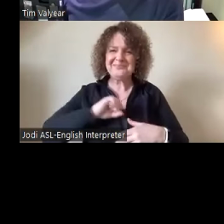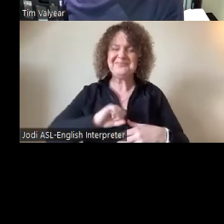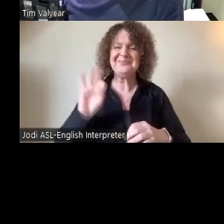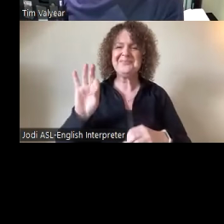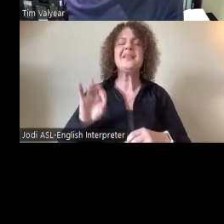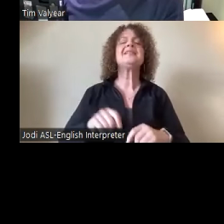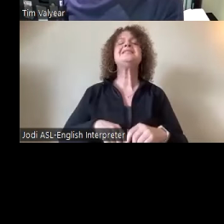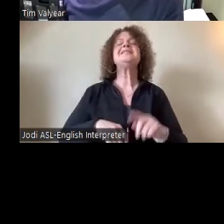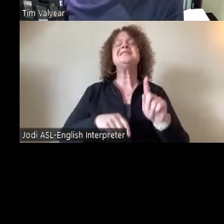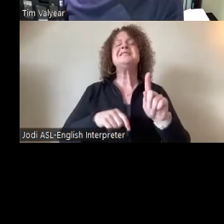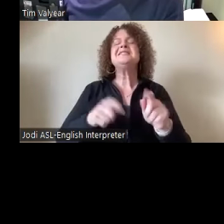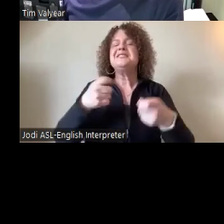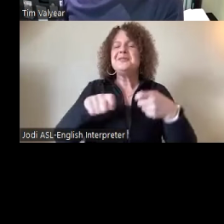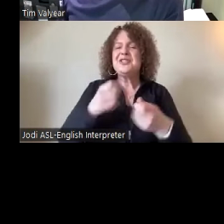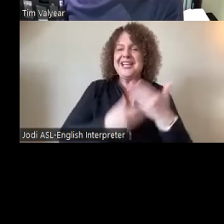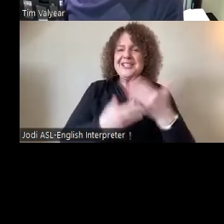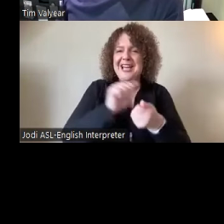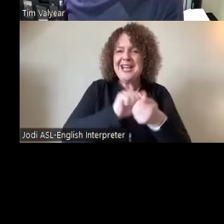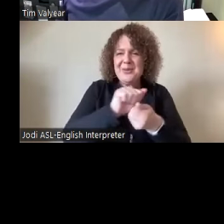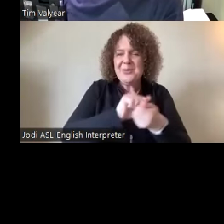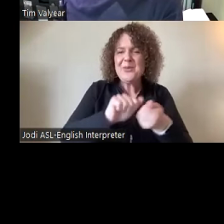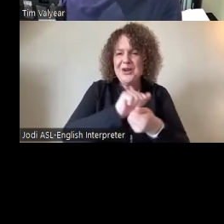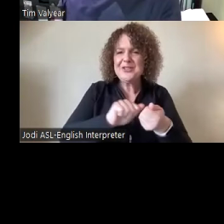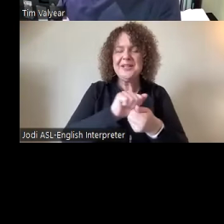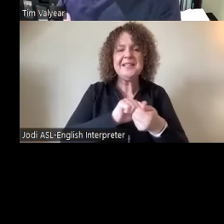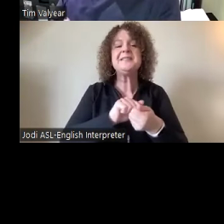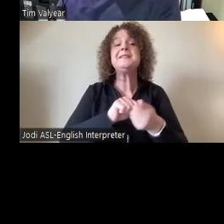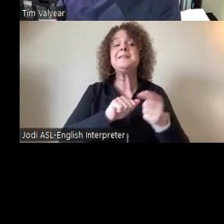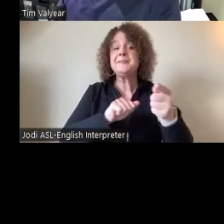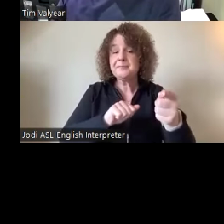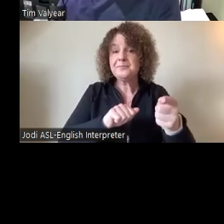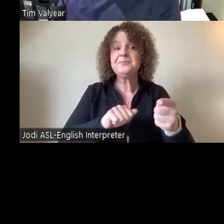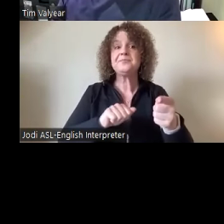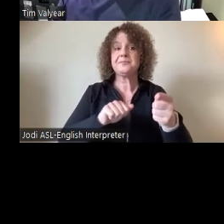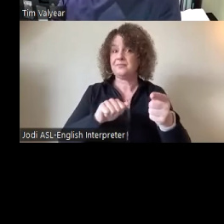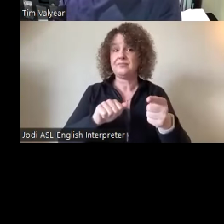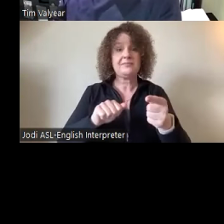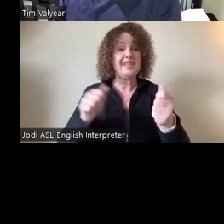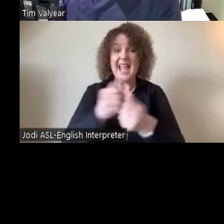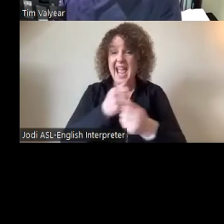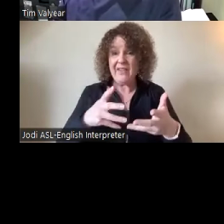have changed the hand washing